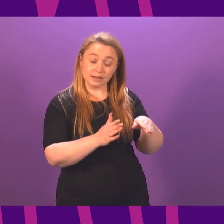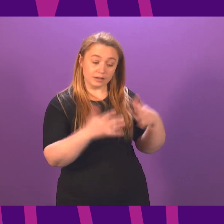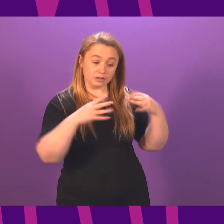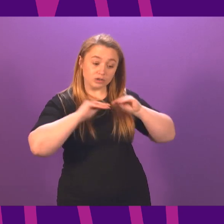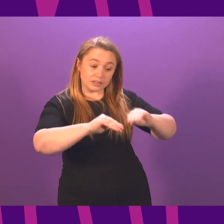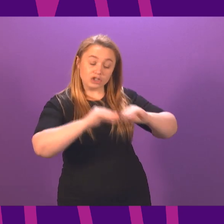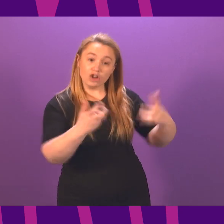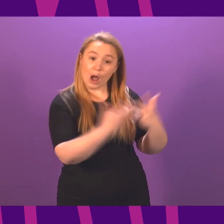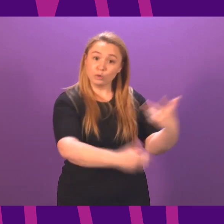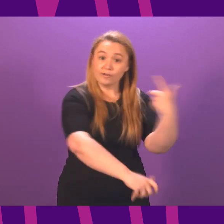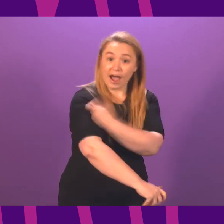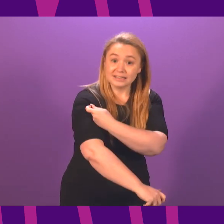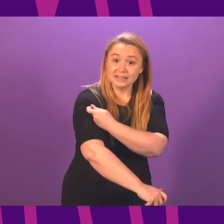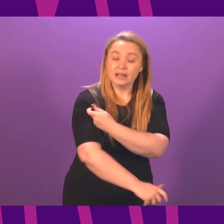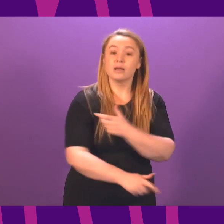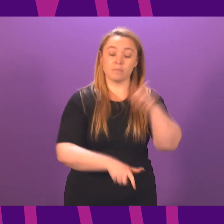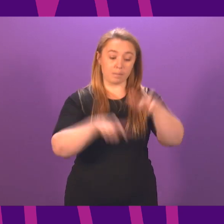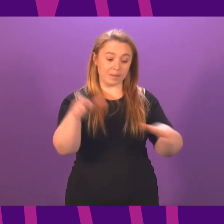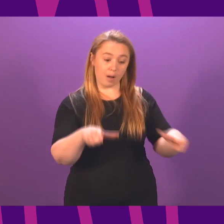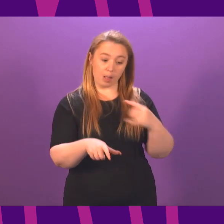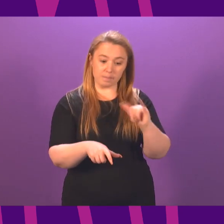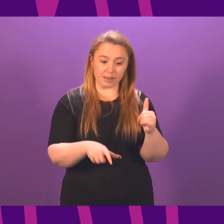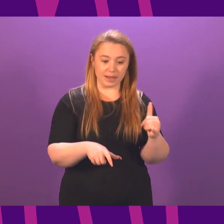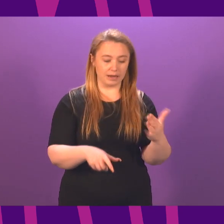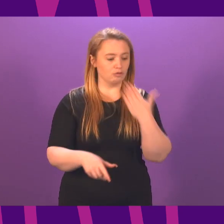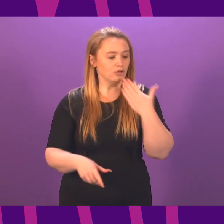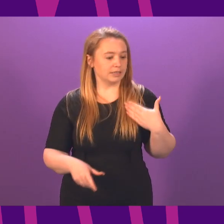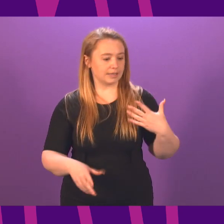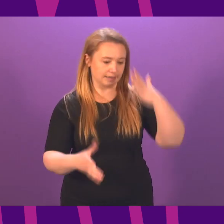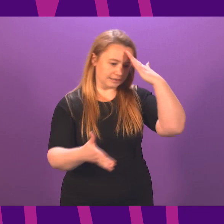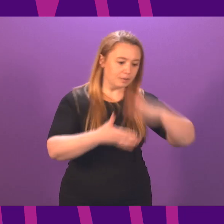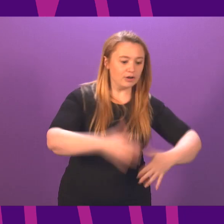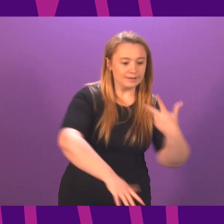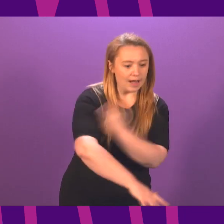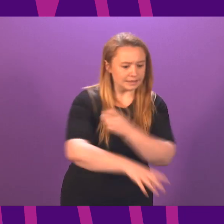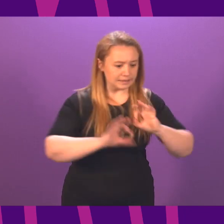so that people who do not have recent or any experience of doing vaccinations know what to do